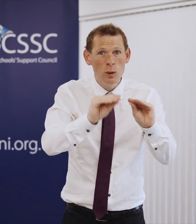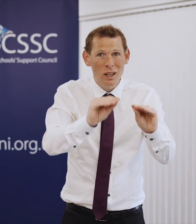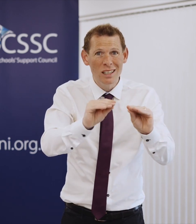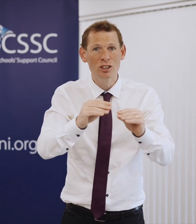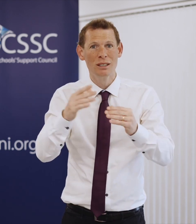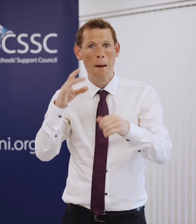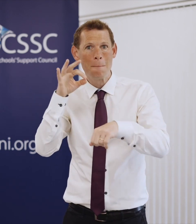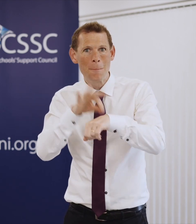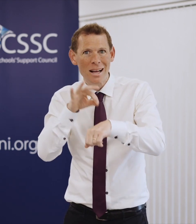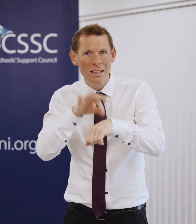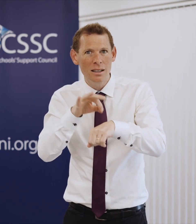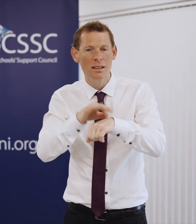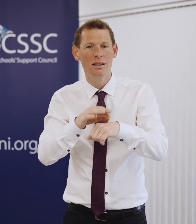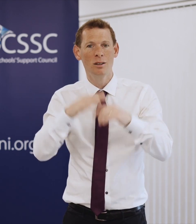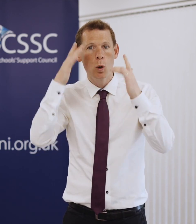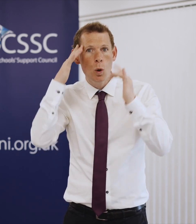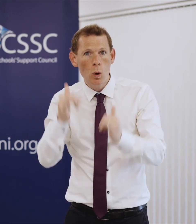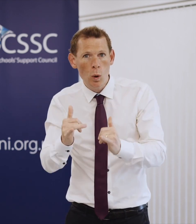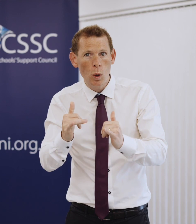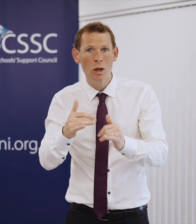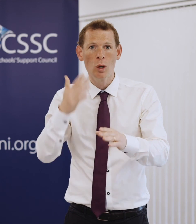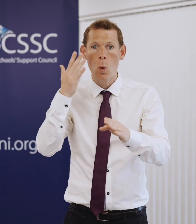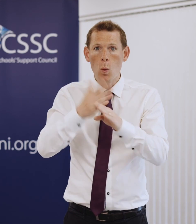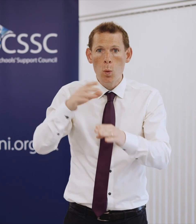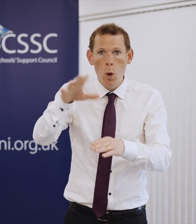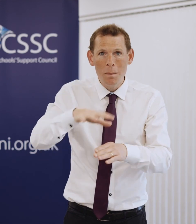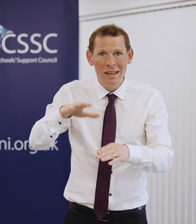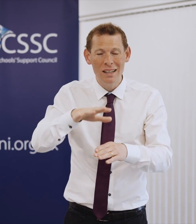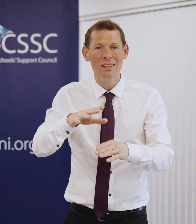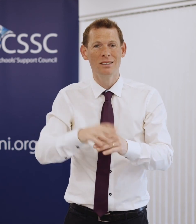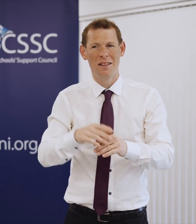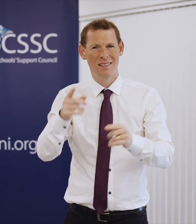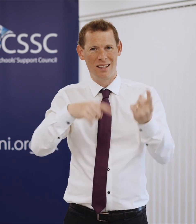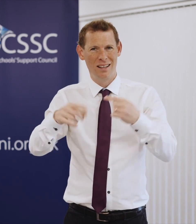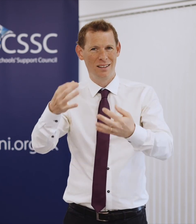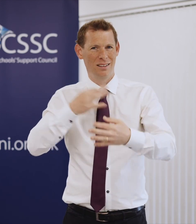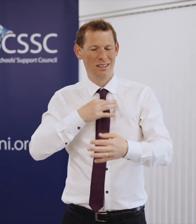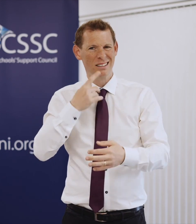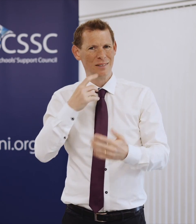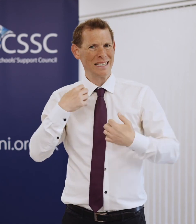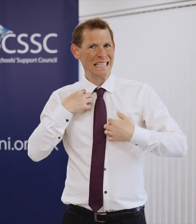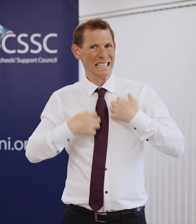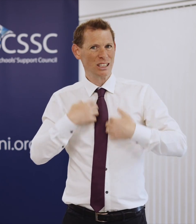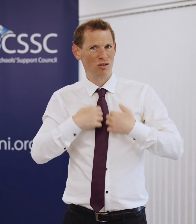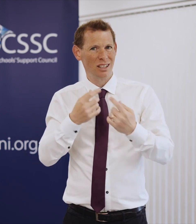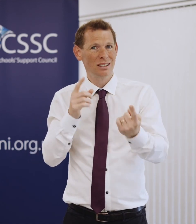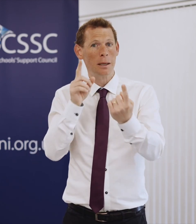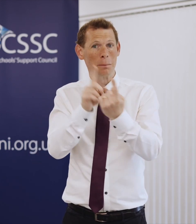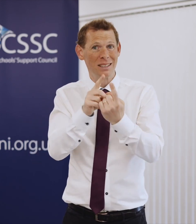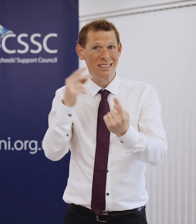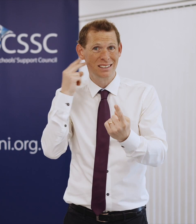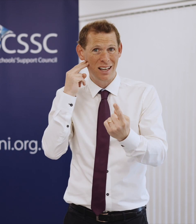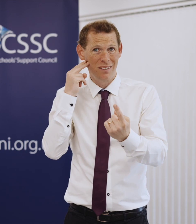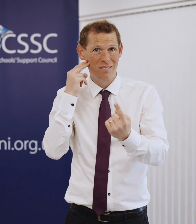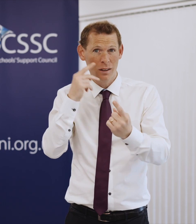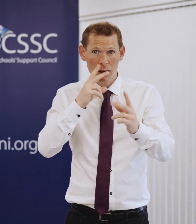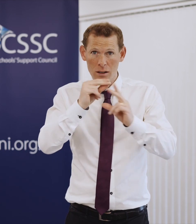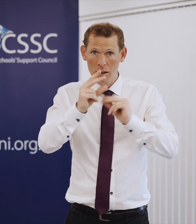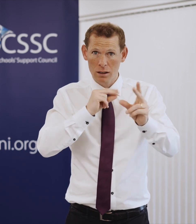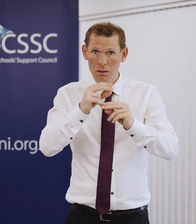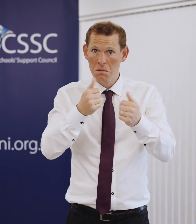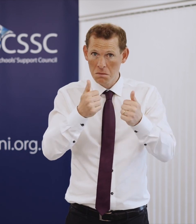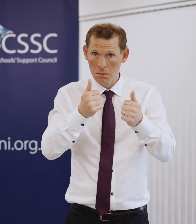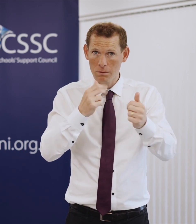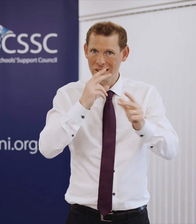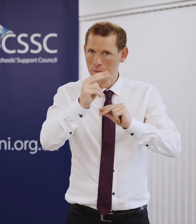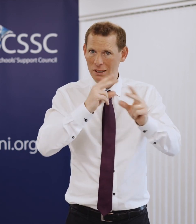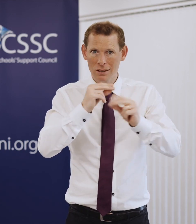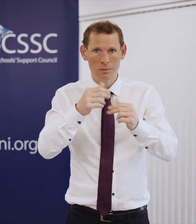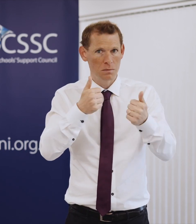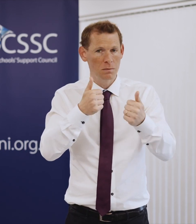in different environments, in the educational environment, in court settings, in workplaces, a lot of people ask me these questions about meeting a deaf person and perhaps being able to have a